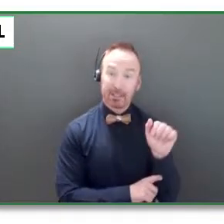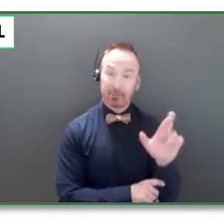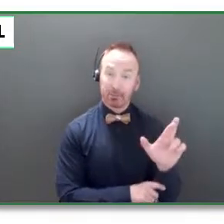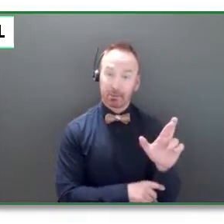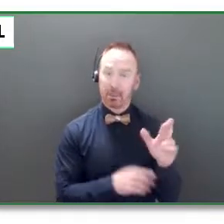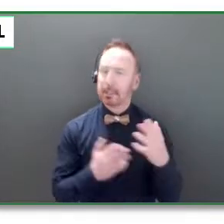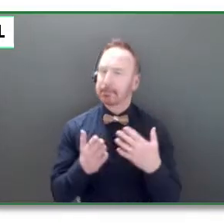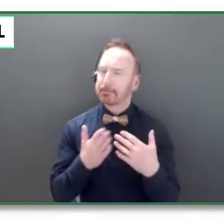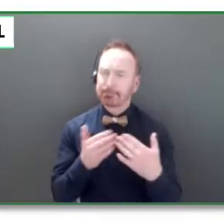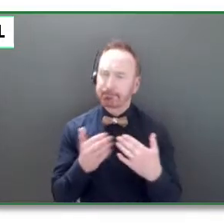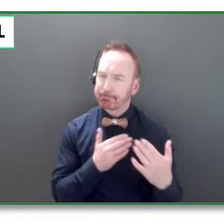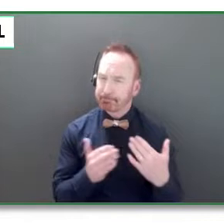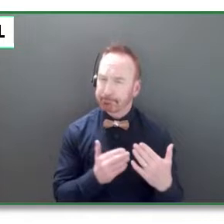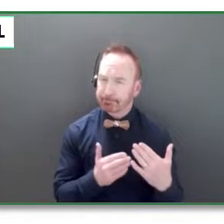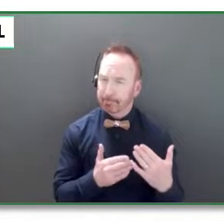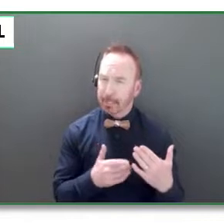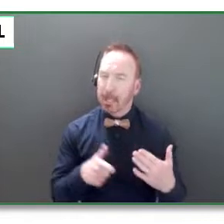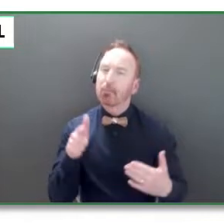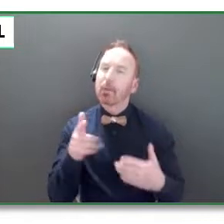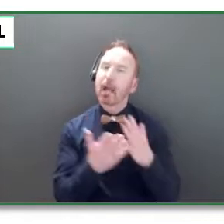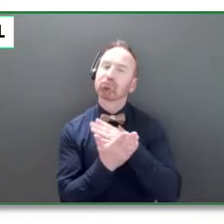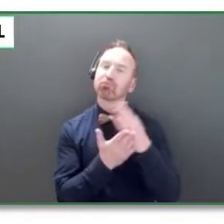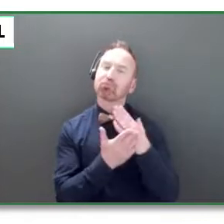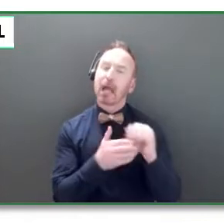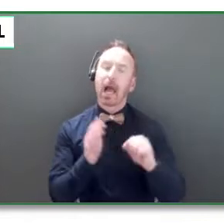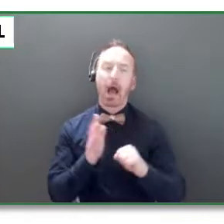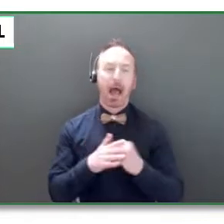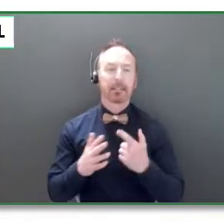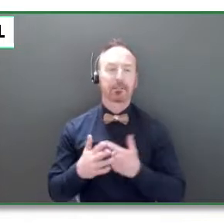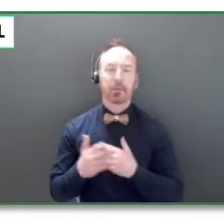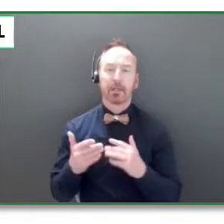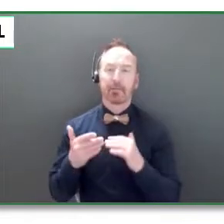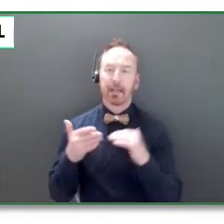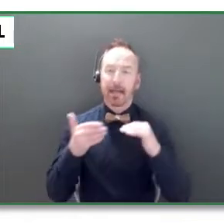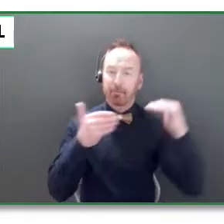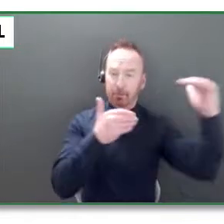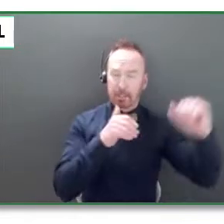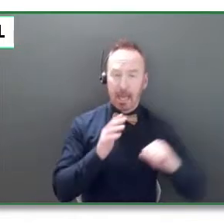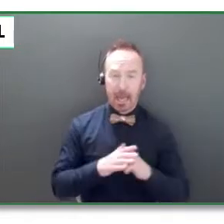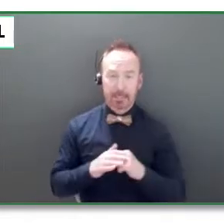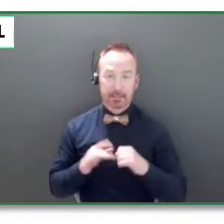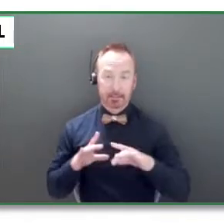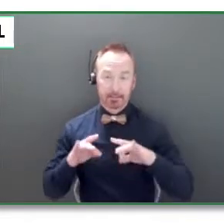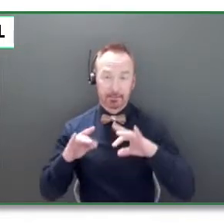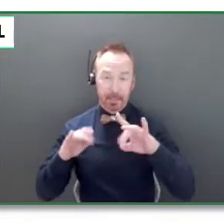developing their physical literacy and must be met at the stage they are at.